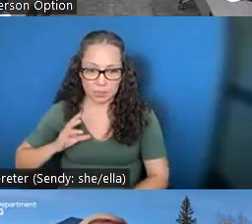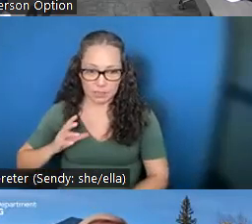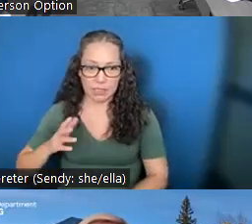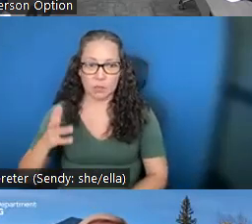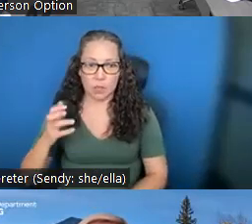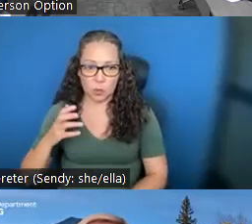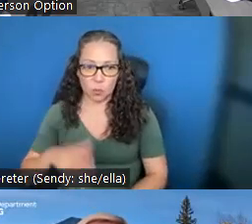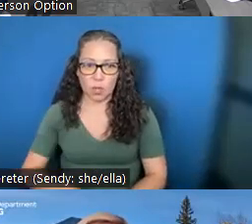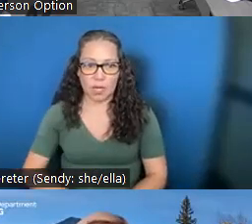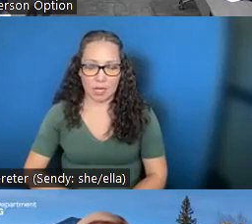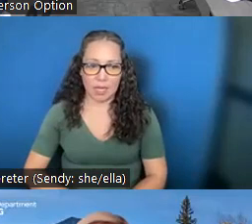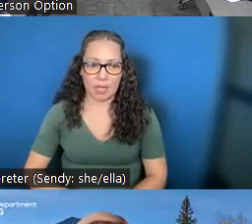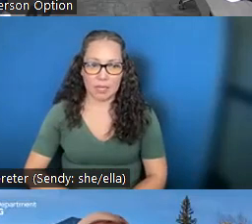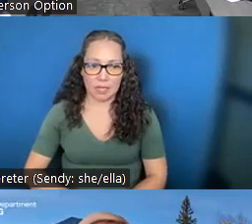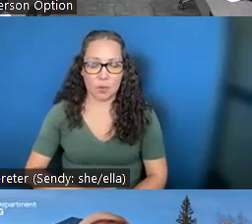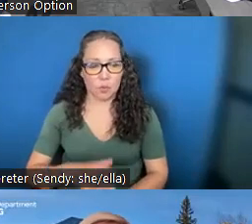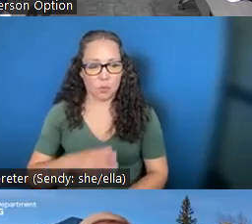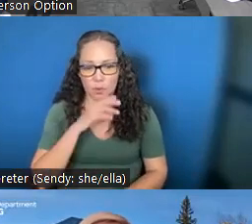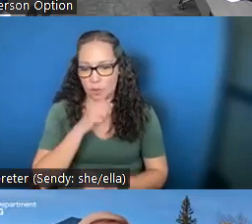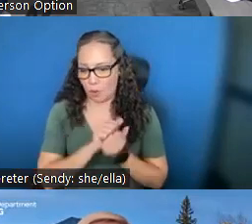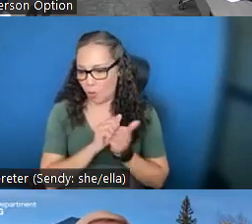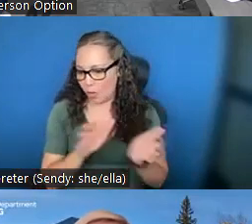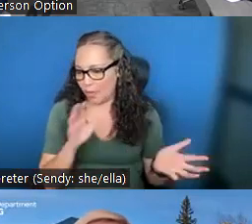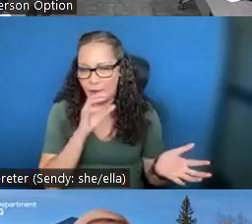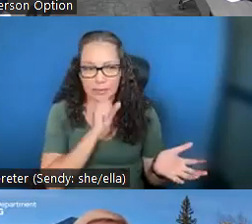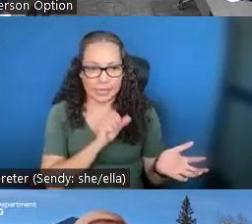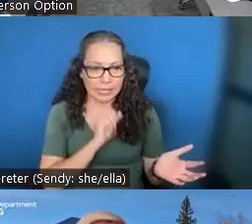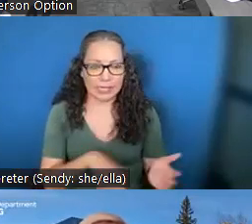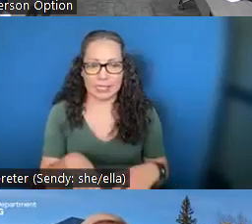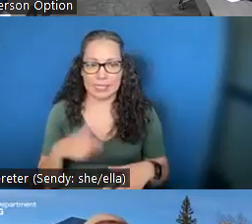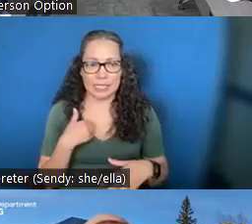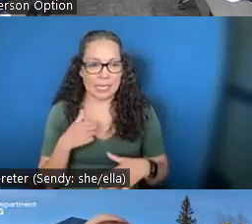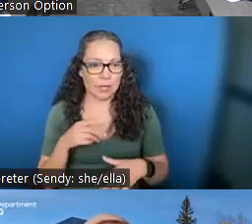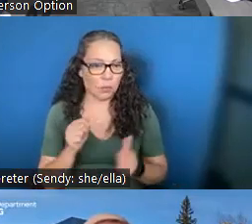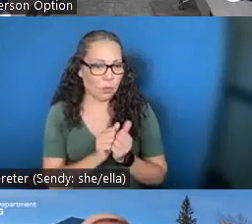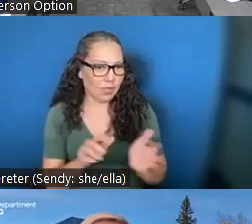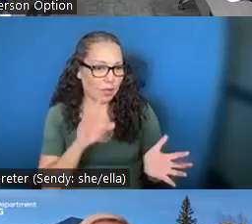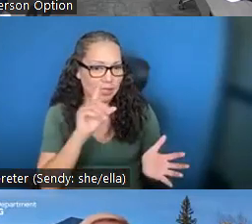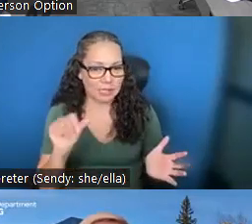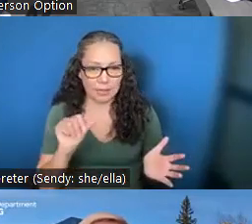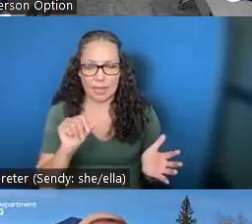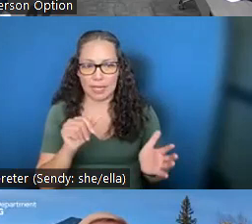and disability forward I really want to thank Eli um you know we had started by saying agef